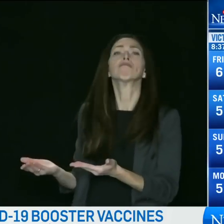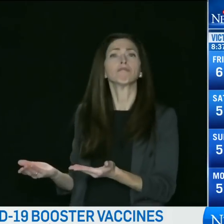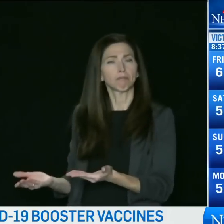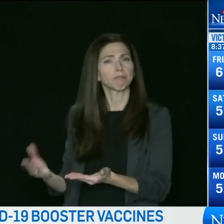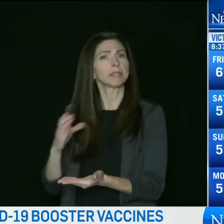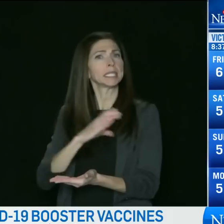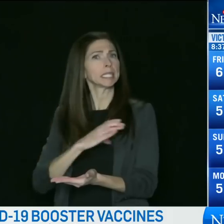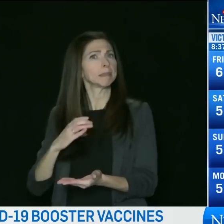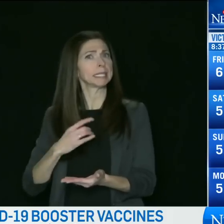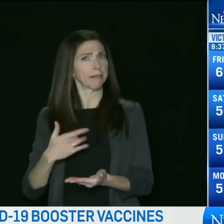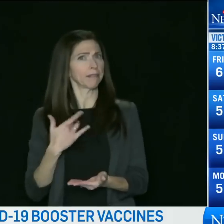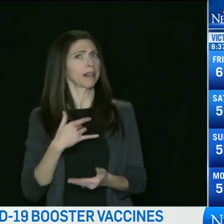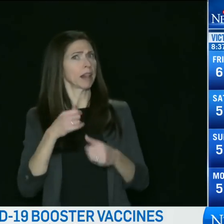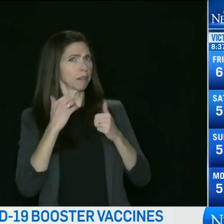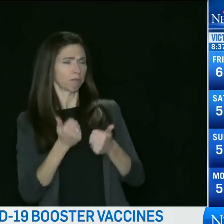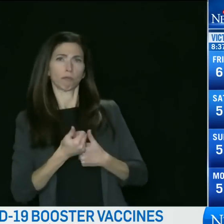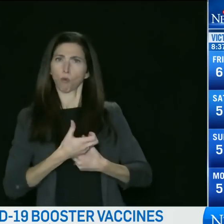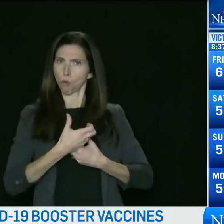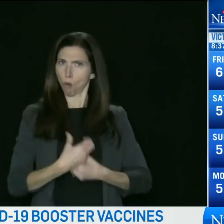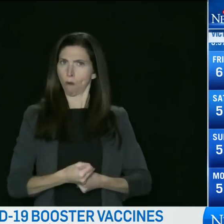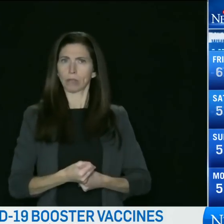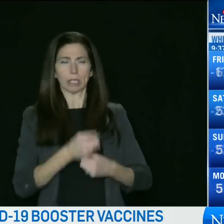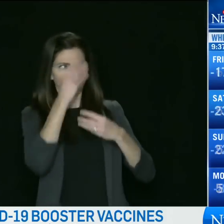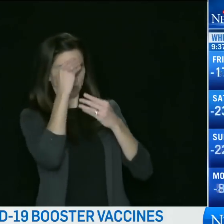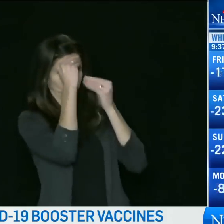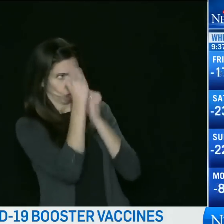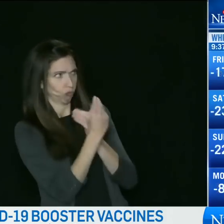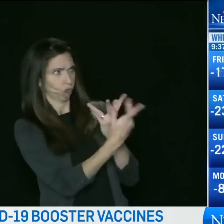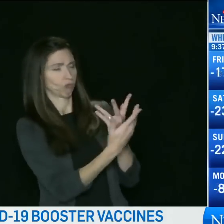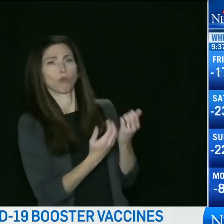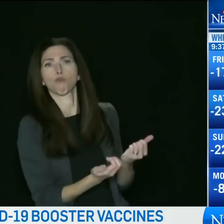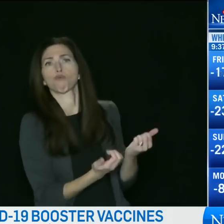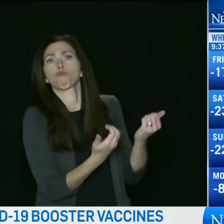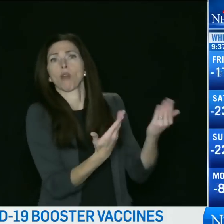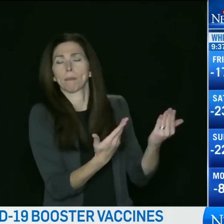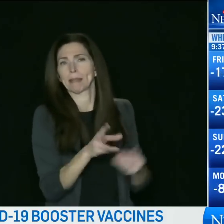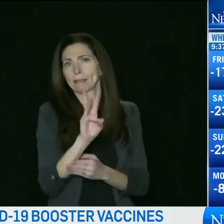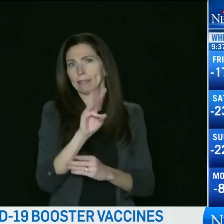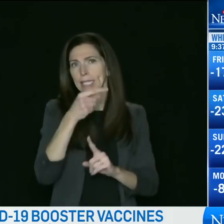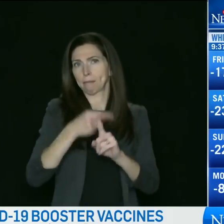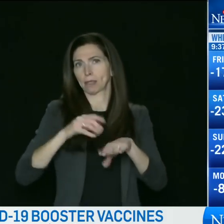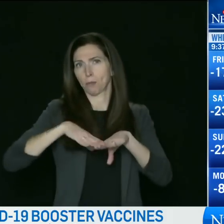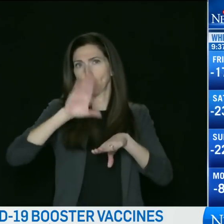SAYING THAT LONGER INTERVALUES SUPPORT HIGHER IMMUNE RESPONSES SO THE COMMITTEE WAS MORE COMFORTABLE WITH SIX OR MORE